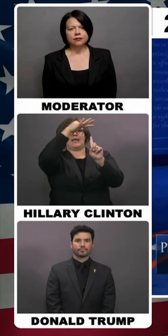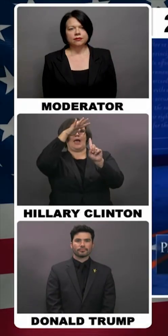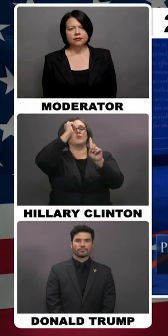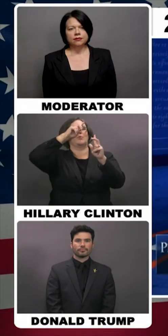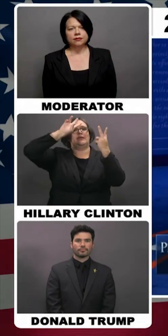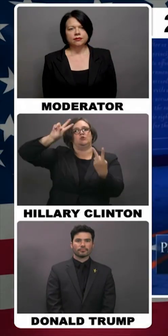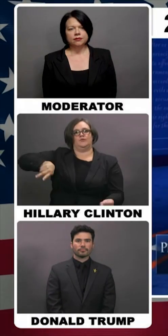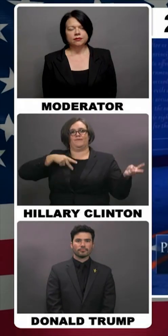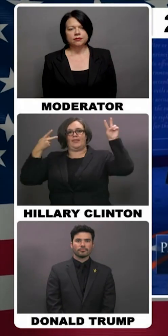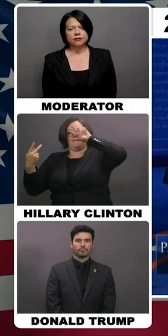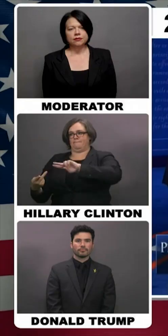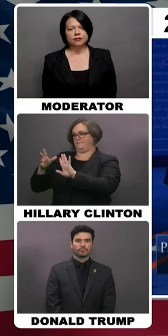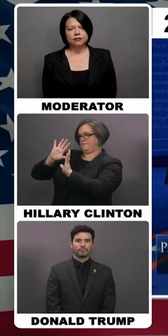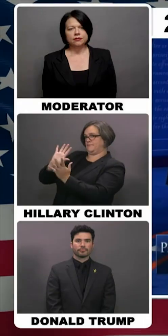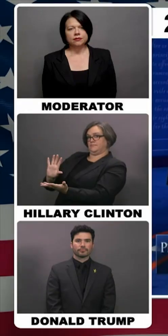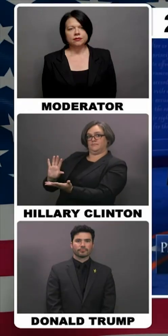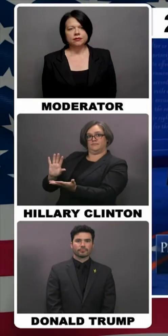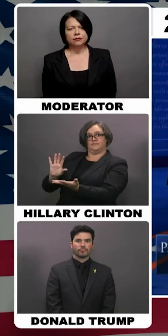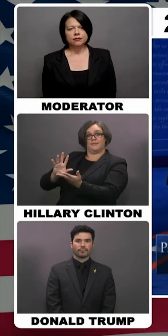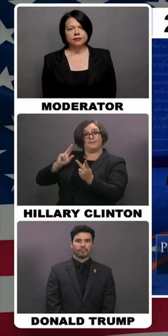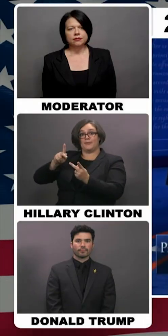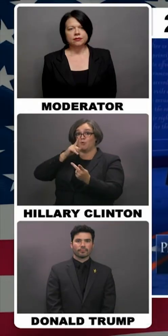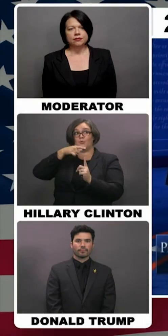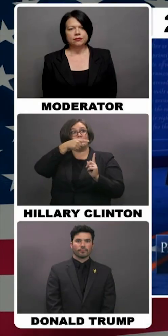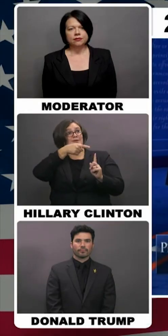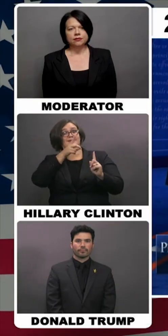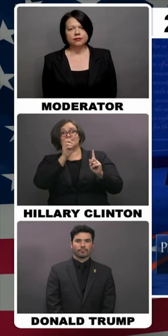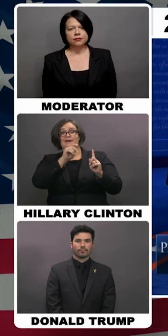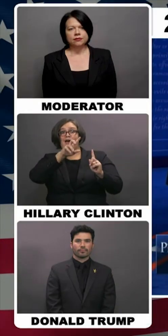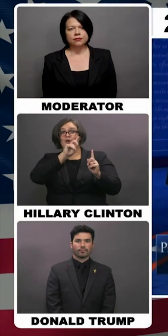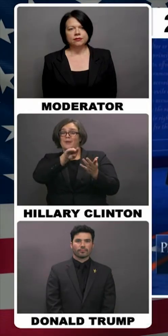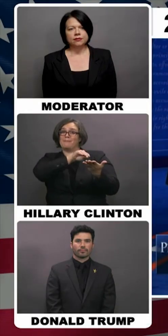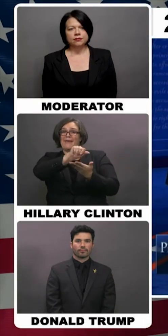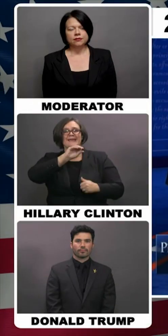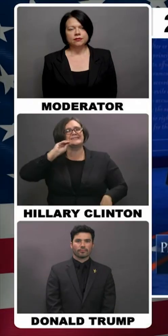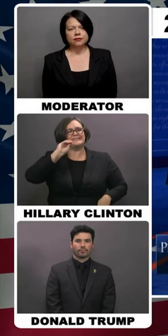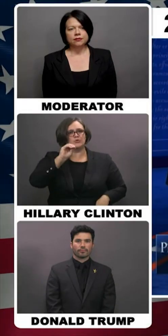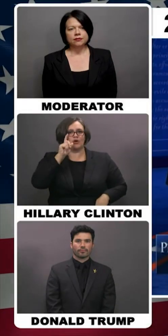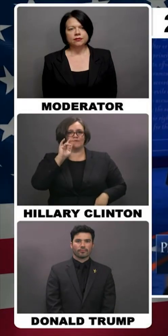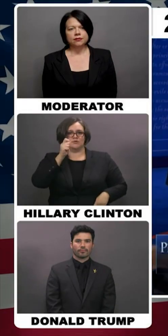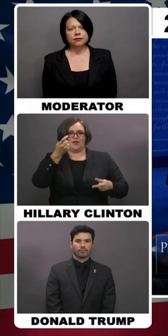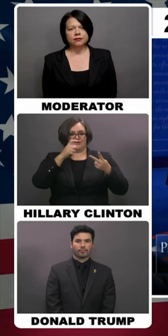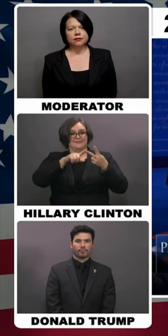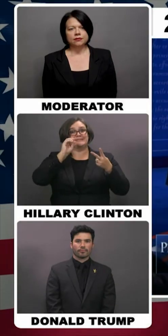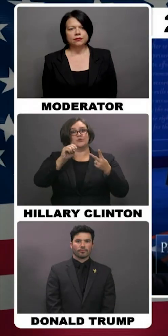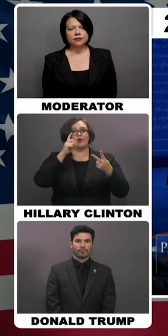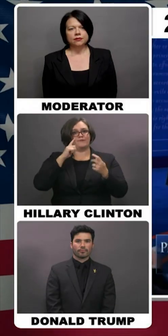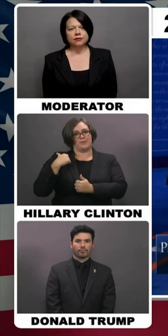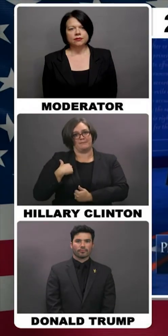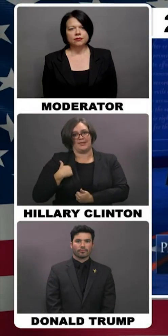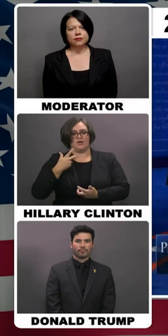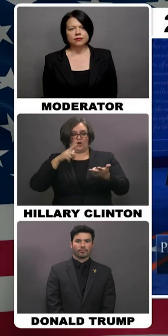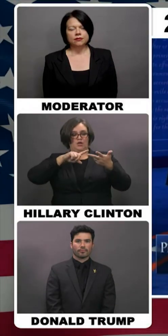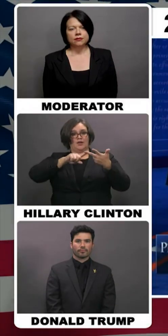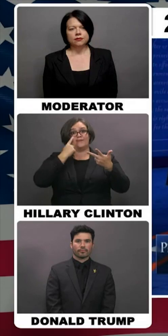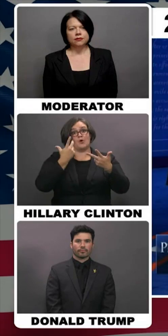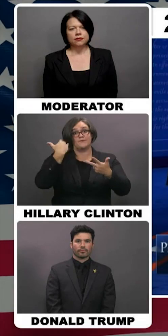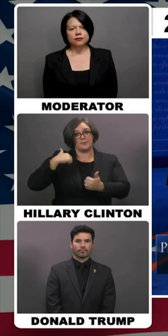People like Donald who paid zero in taxes, zero for our vets, zero for our military, zero for health and education.